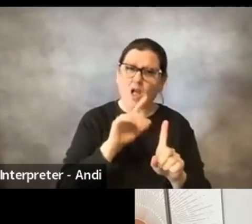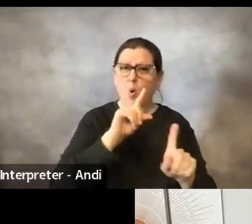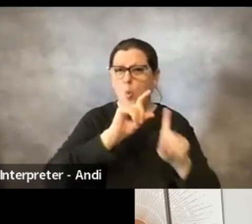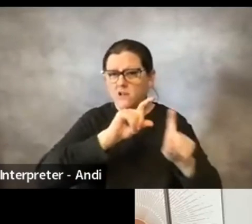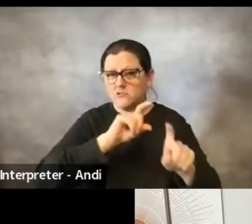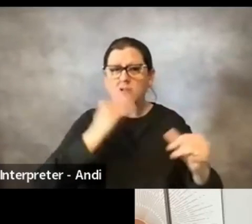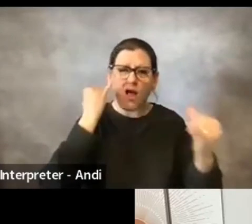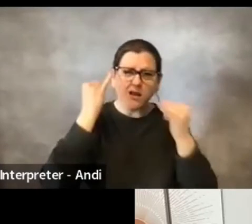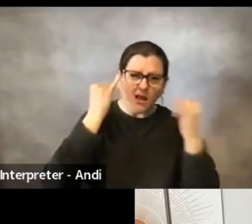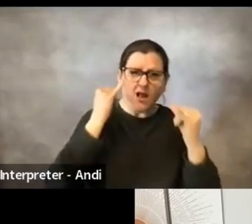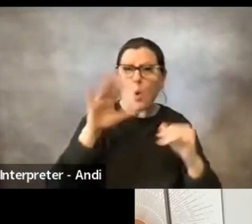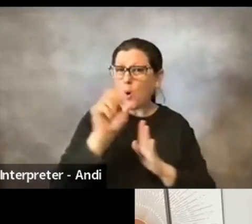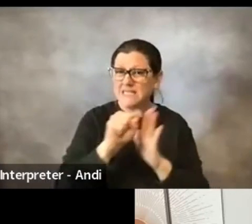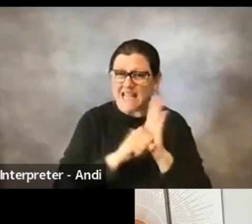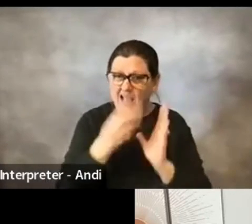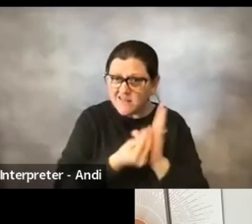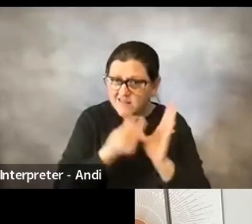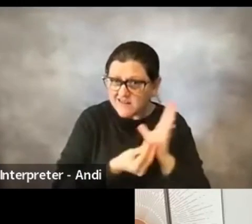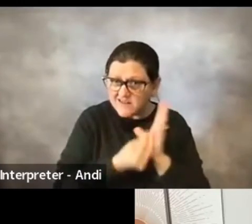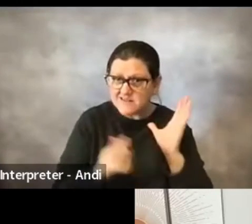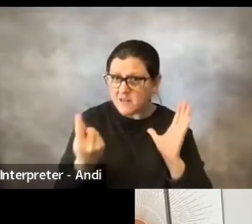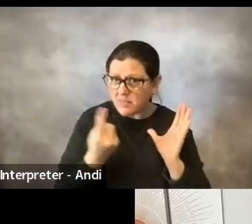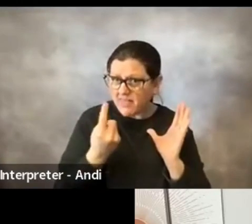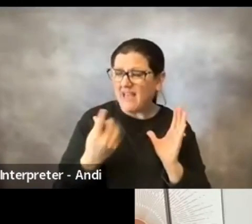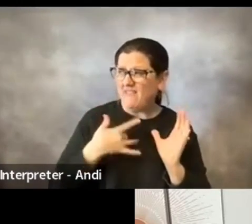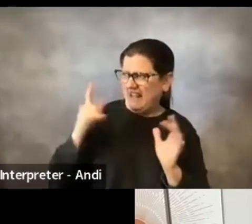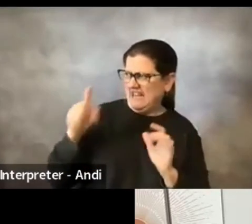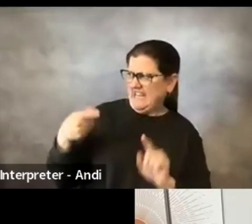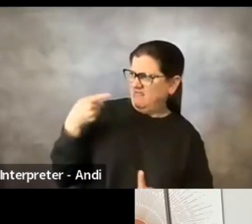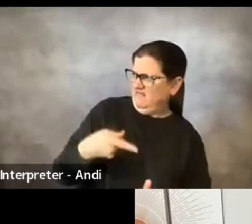your state doesn't have something that you think they needed there that we need to get it down.